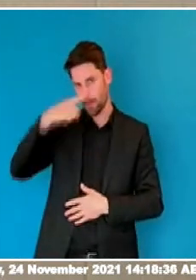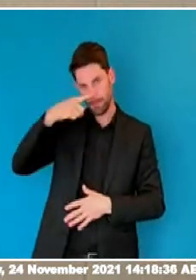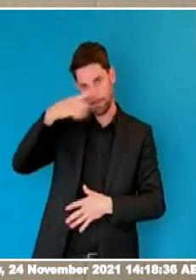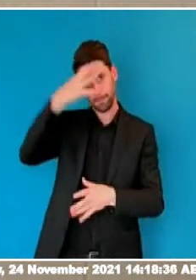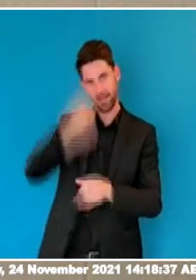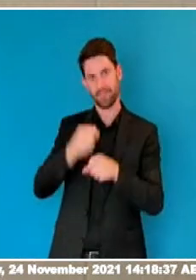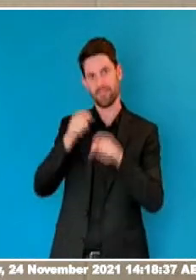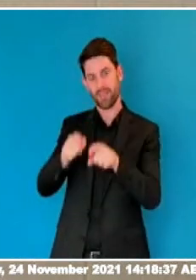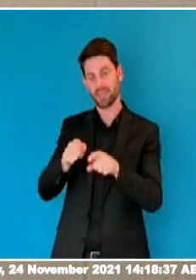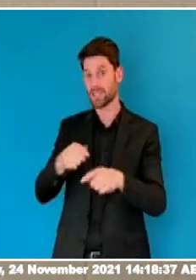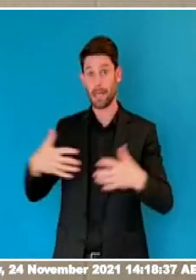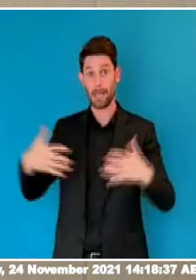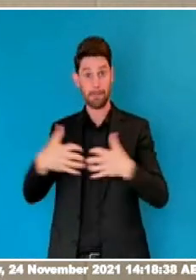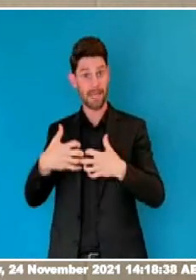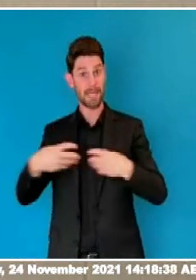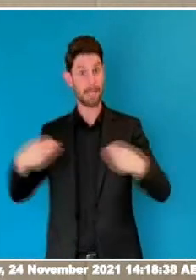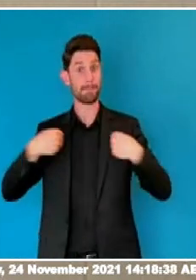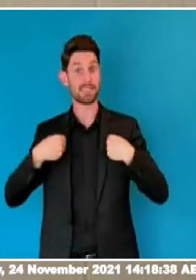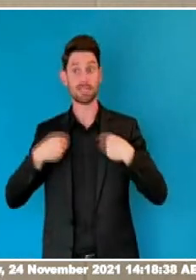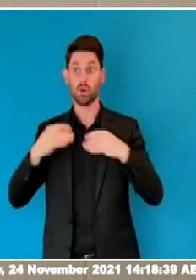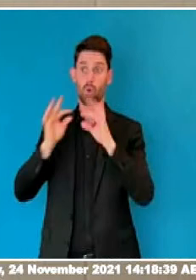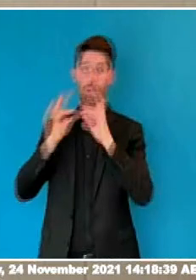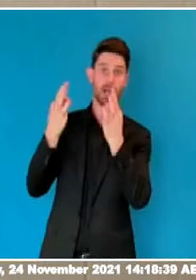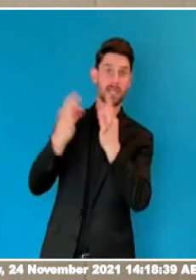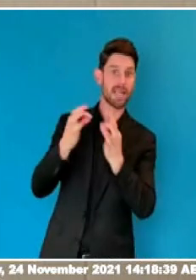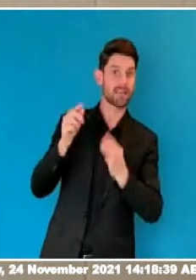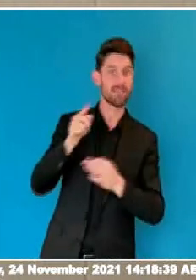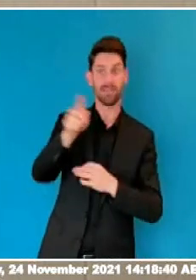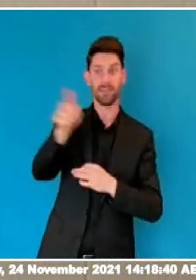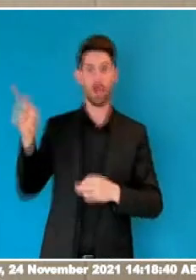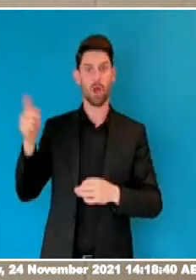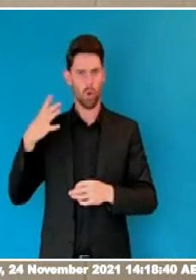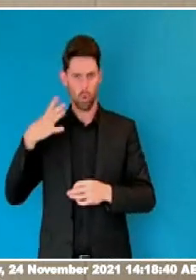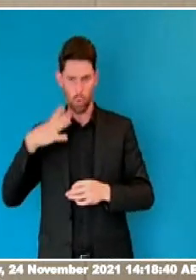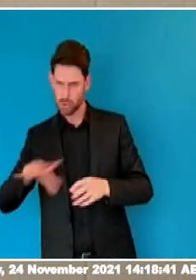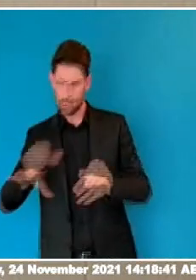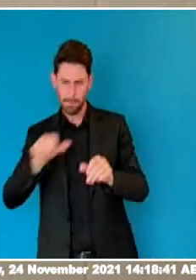Employers are really seeking an opportunity to share the risk in understanding, so I